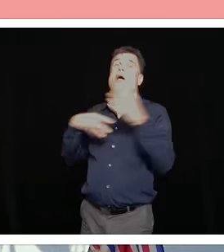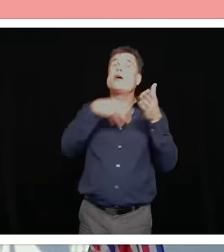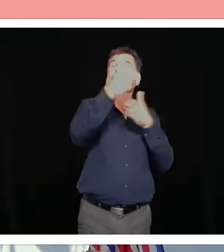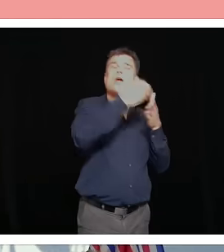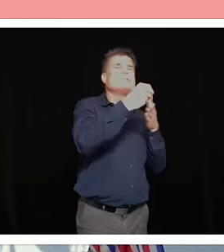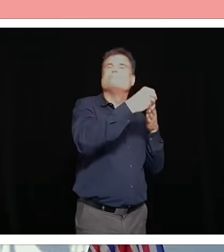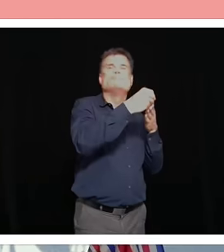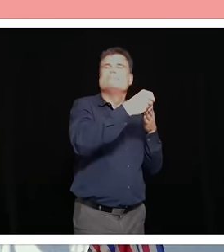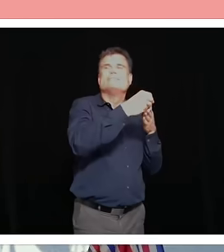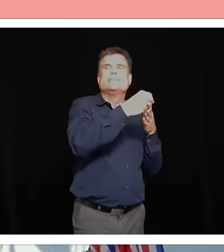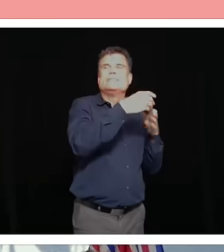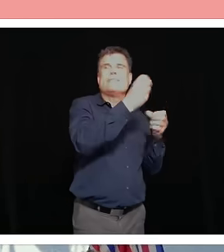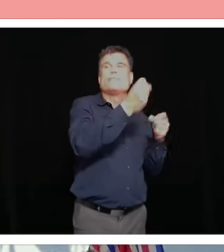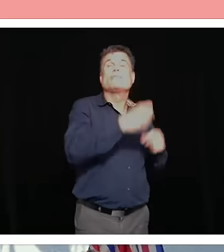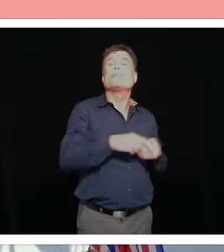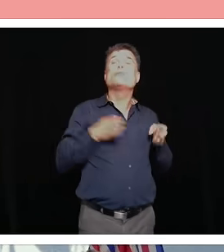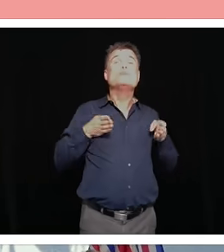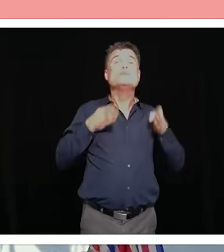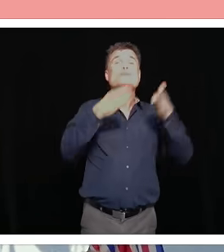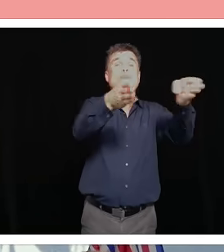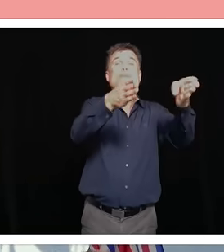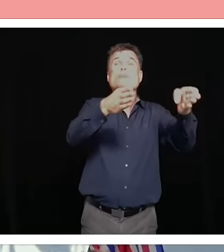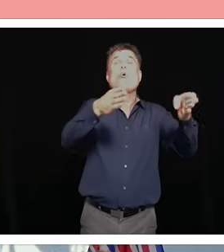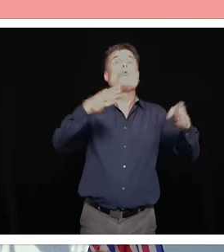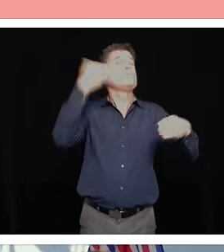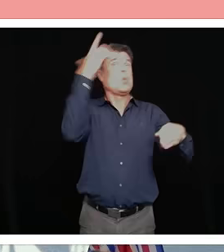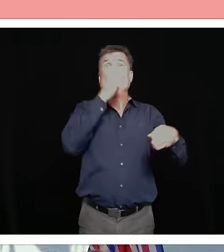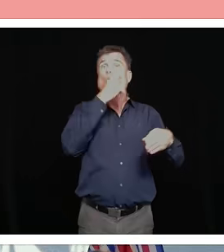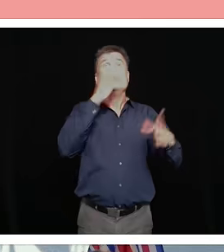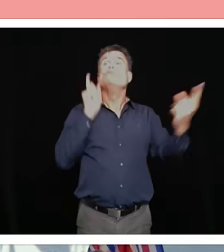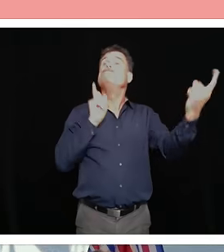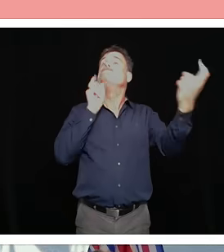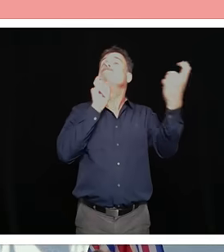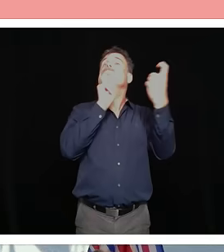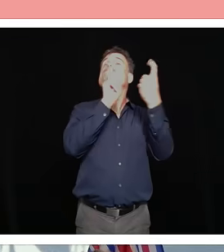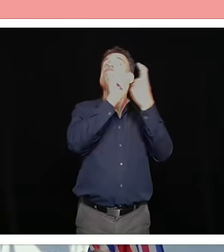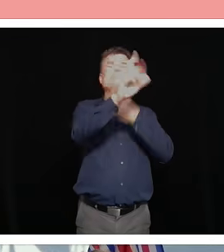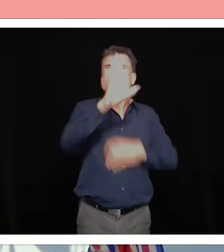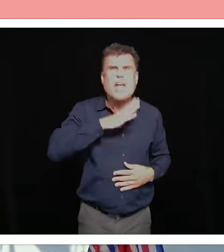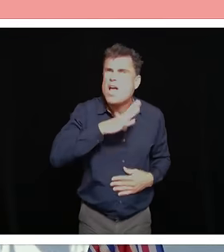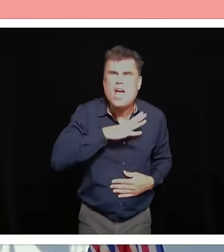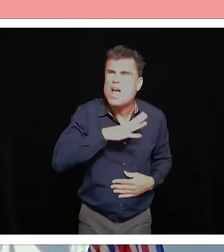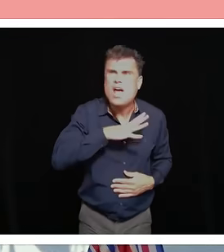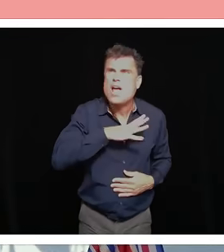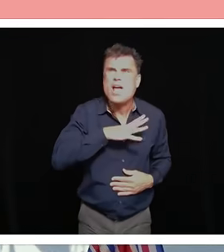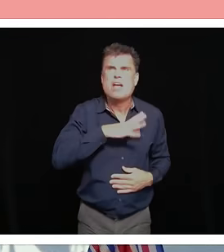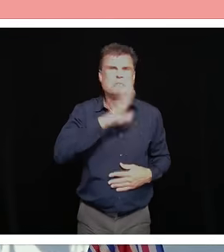in our hands and in our actions to bend or curve back down